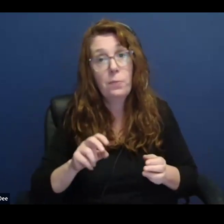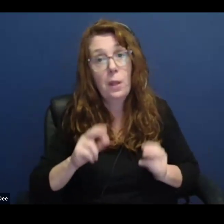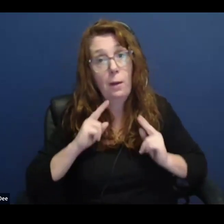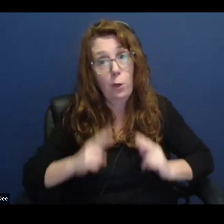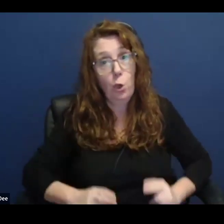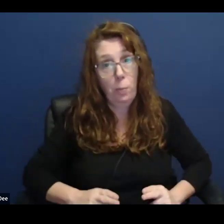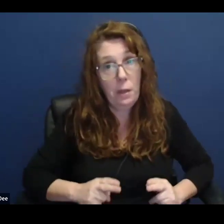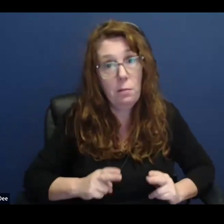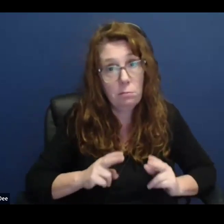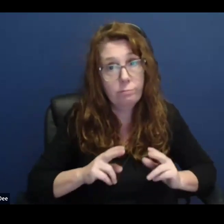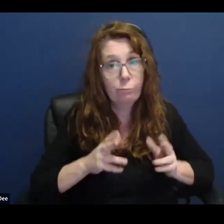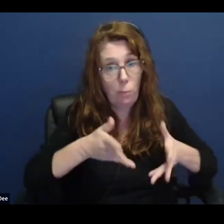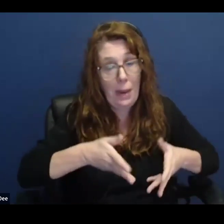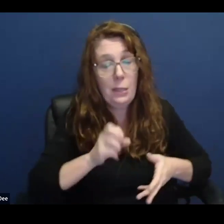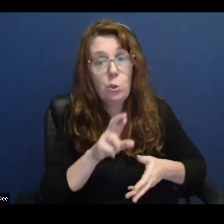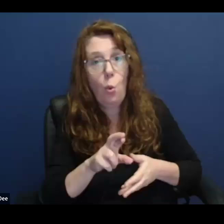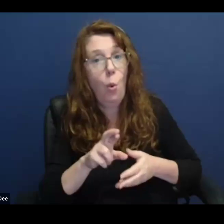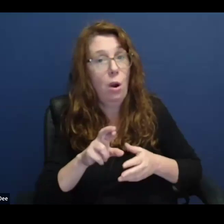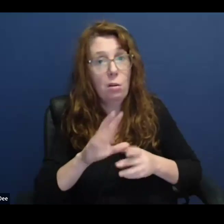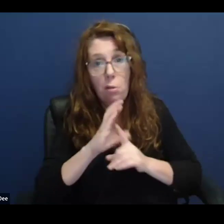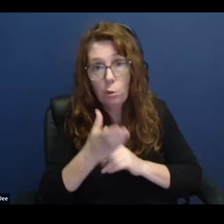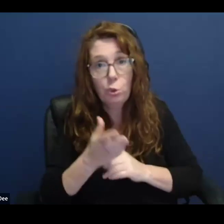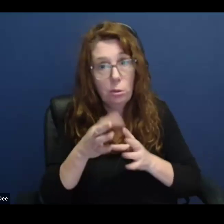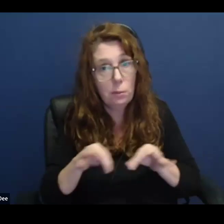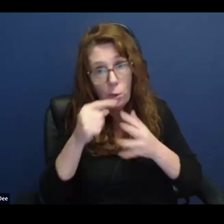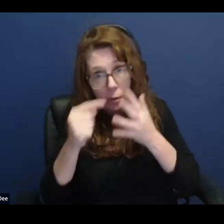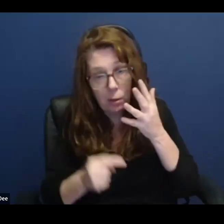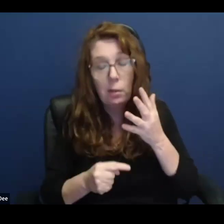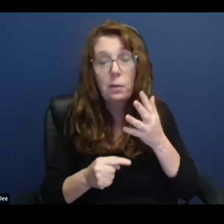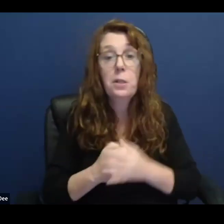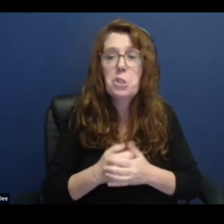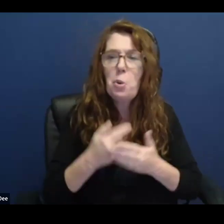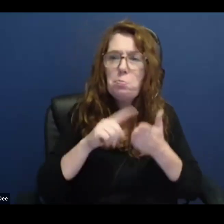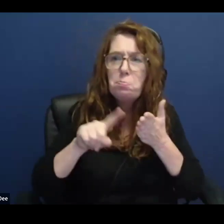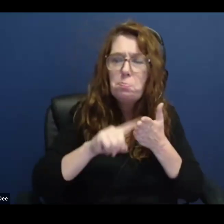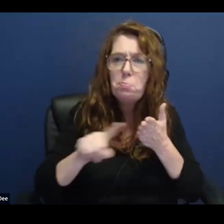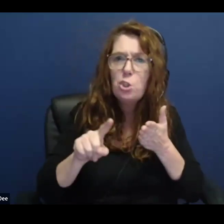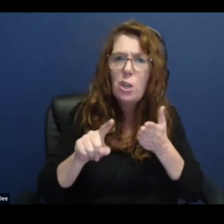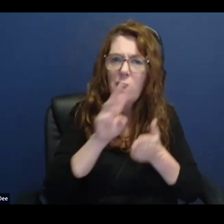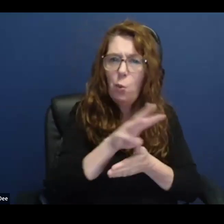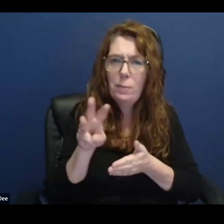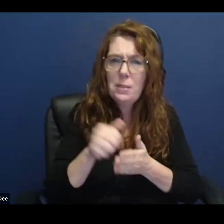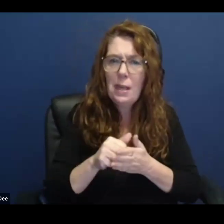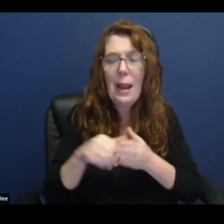to a Tribe. So, please look at our website on the grants page. I've posted again another link in the